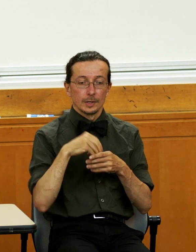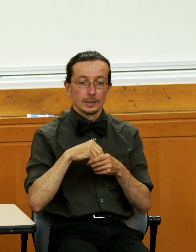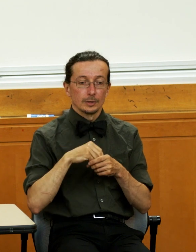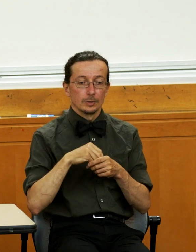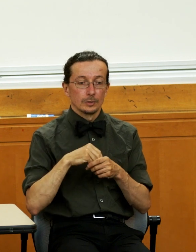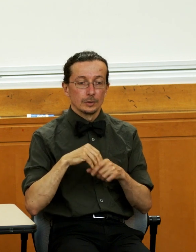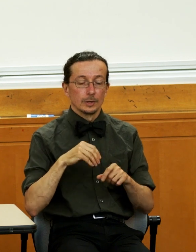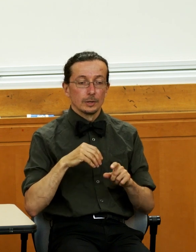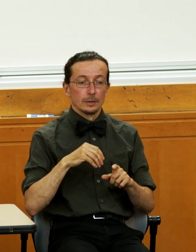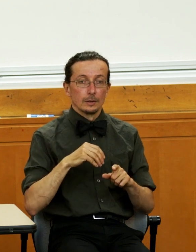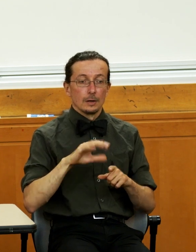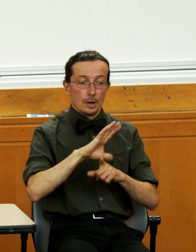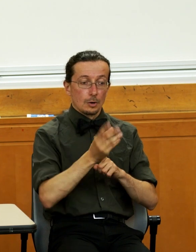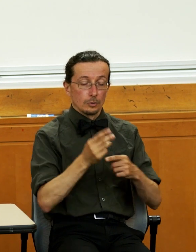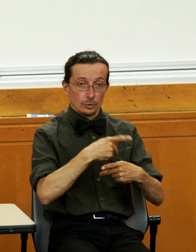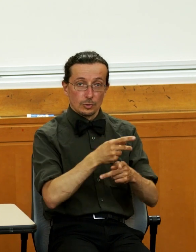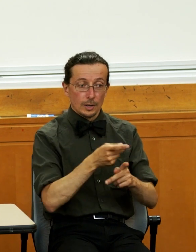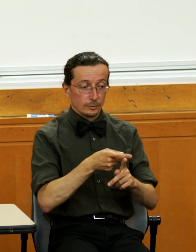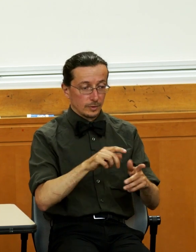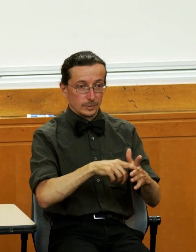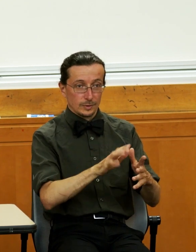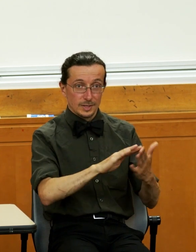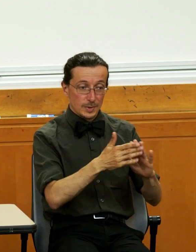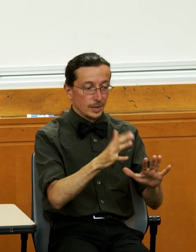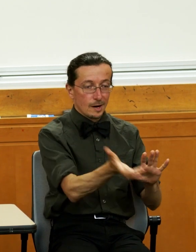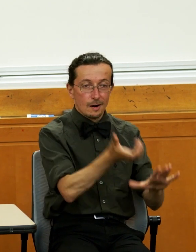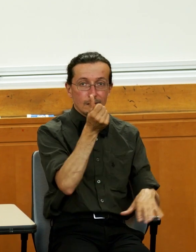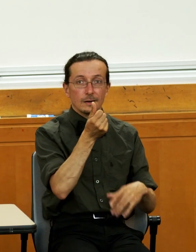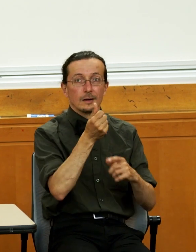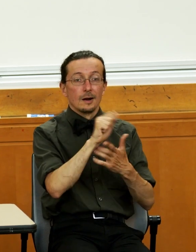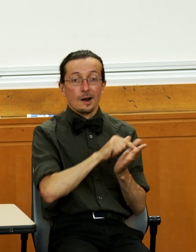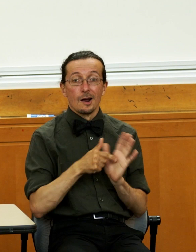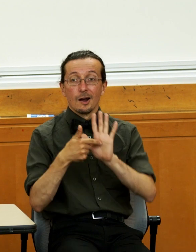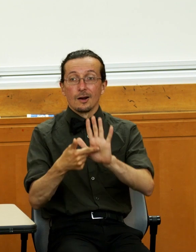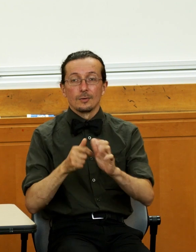the cultural product from the source community and replaying it with different meanings or practices.